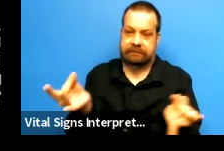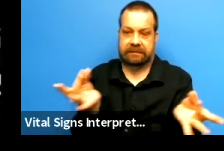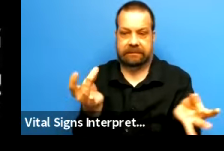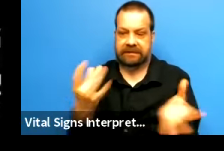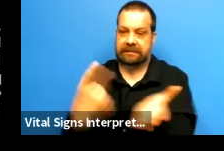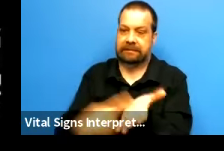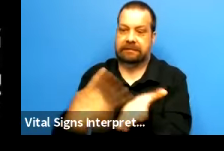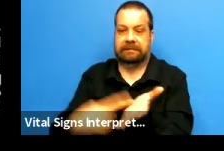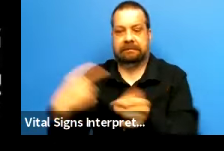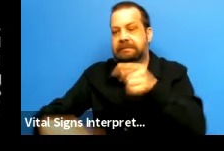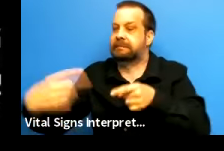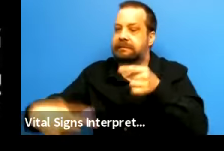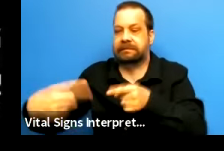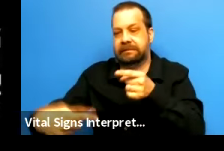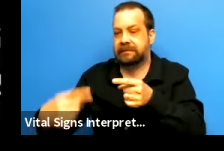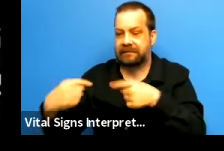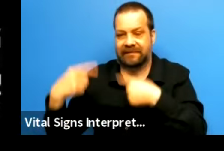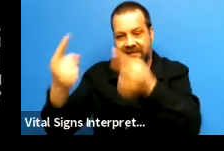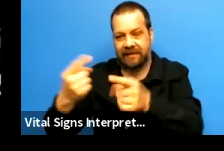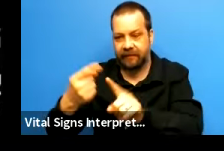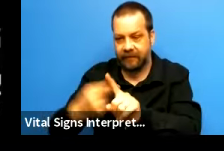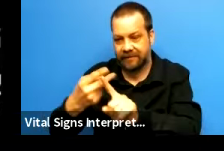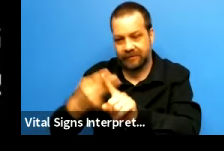over the last several months.